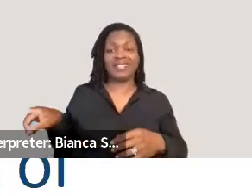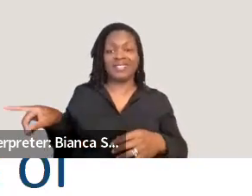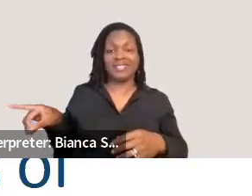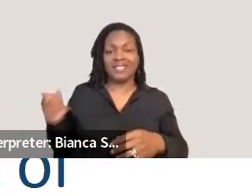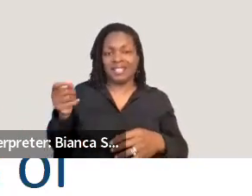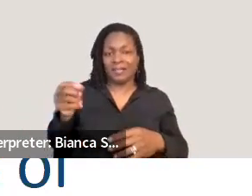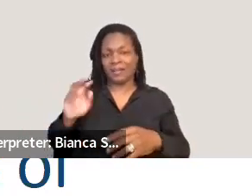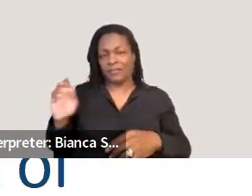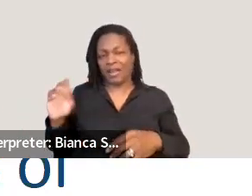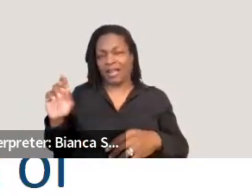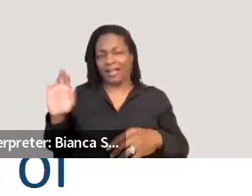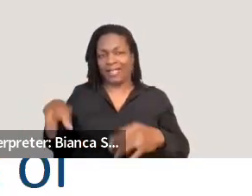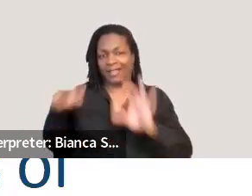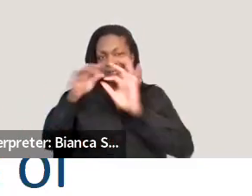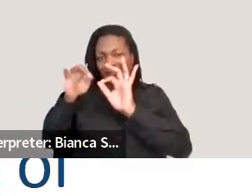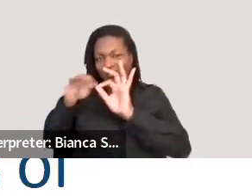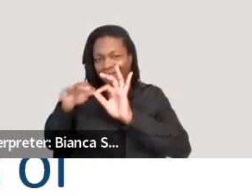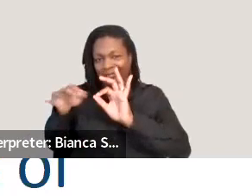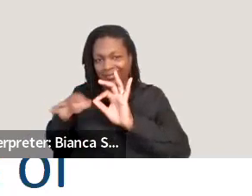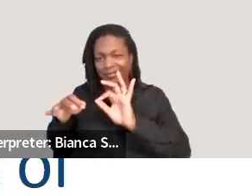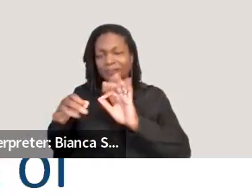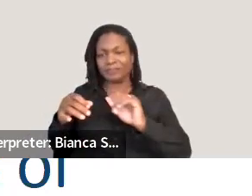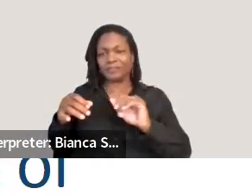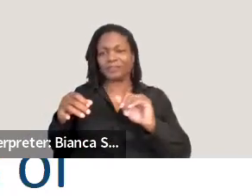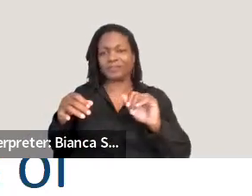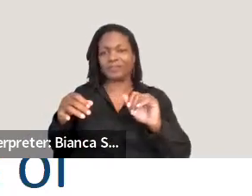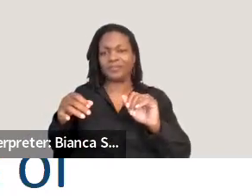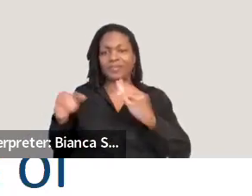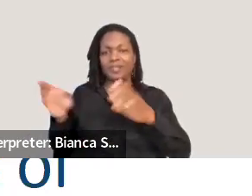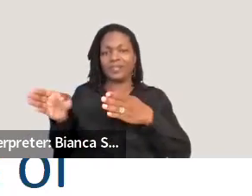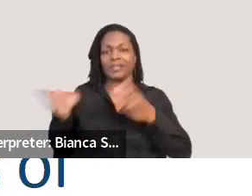The text there. But it kind of gives some examples of things that we're talking about. Foundation.